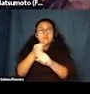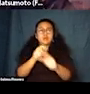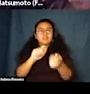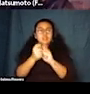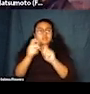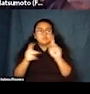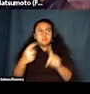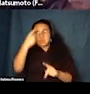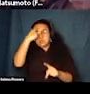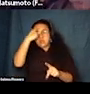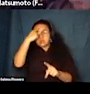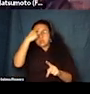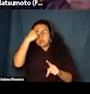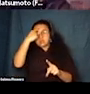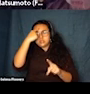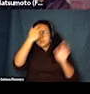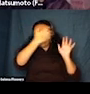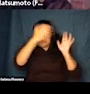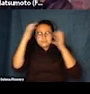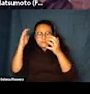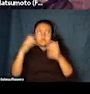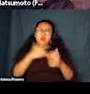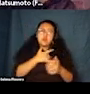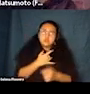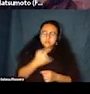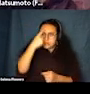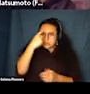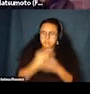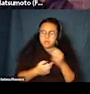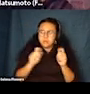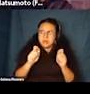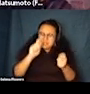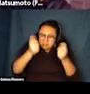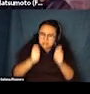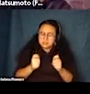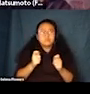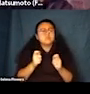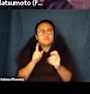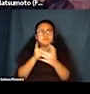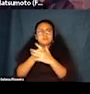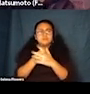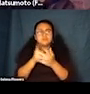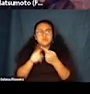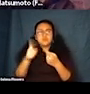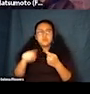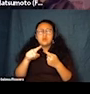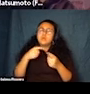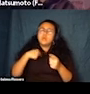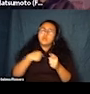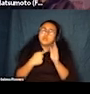like kind of the hearts and minds, right? So as part of that, we wanted to model something called an audio description. So I'm going to do mine right now.